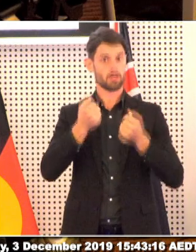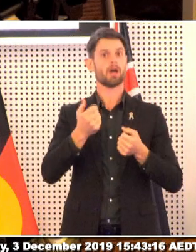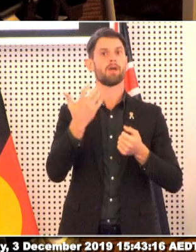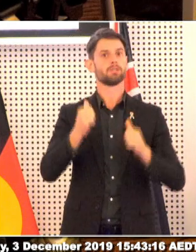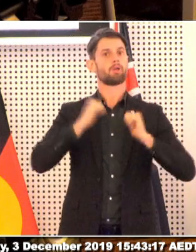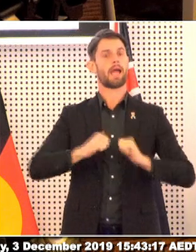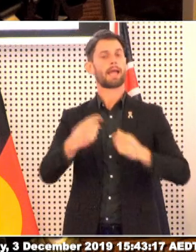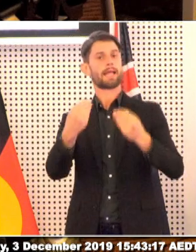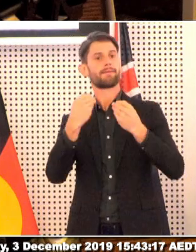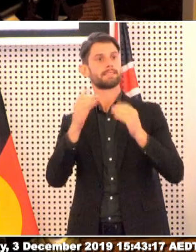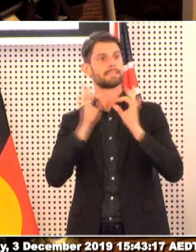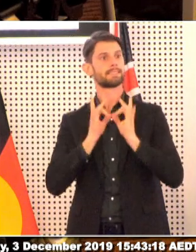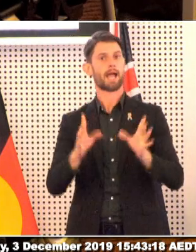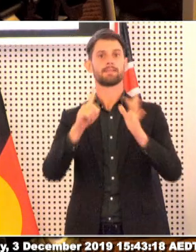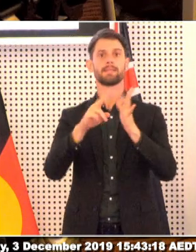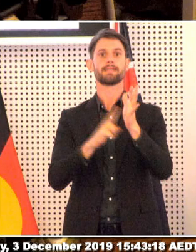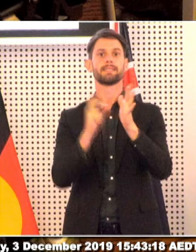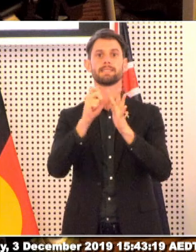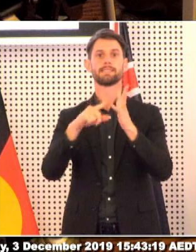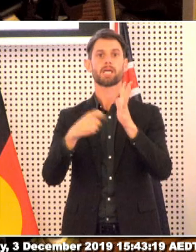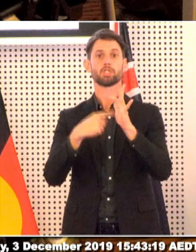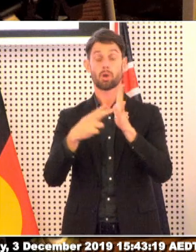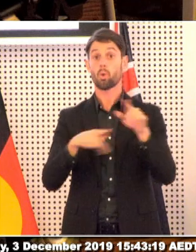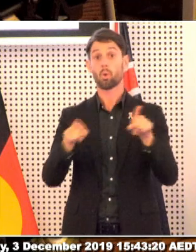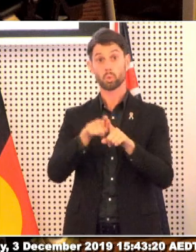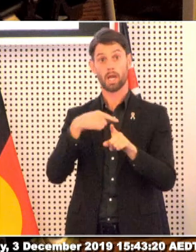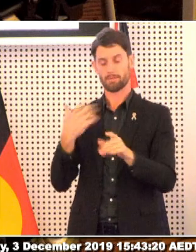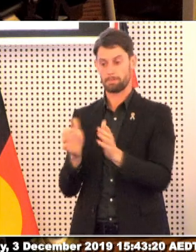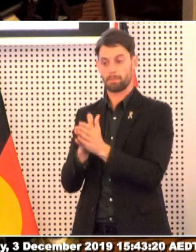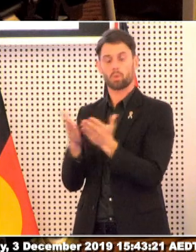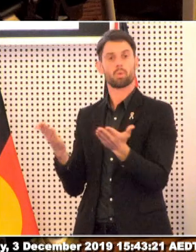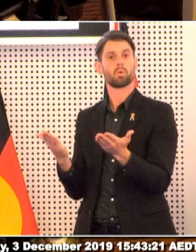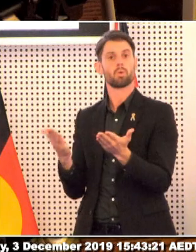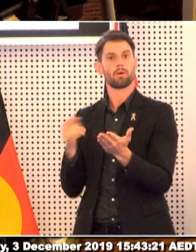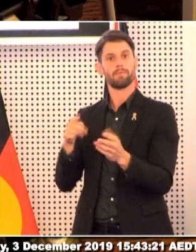Part of that now is we have a trainee booklet that each trainee gets given when